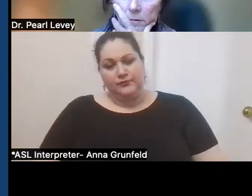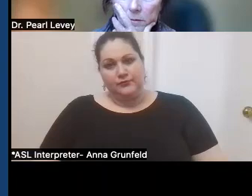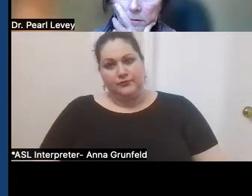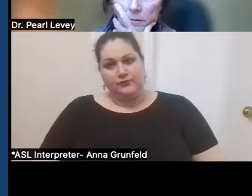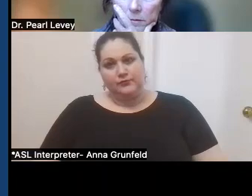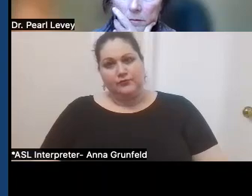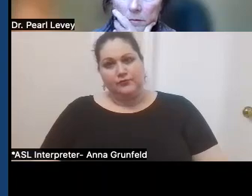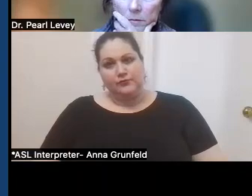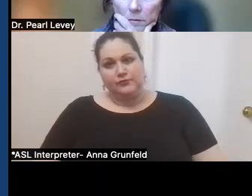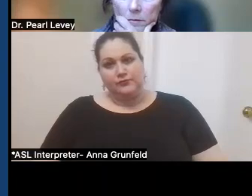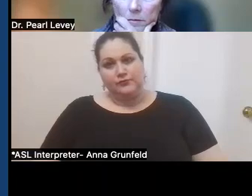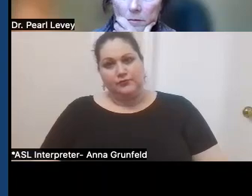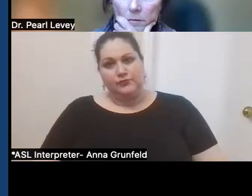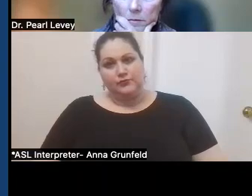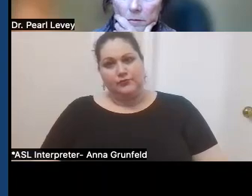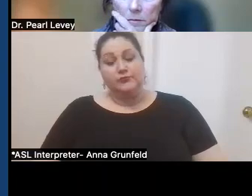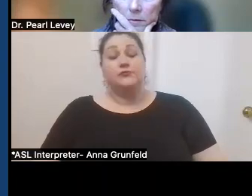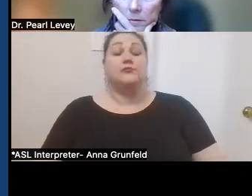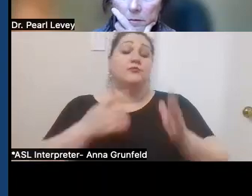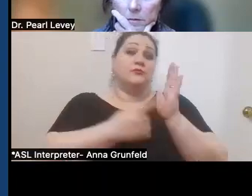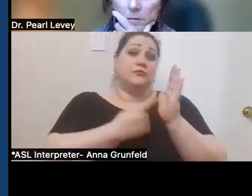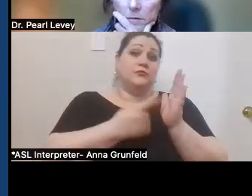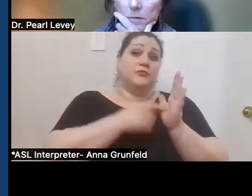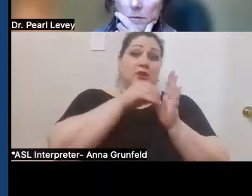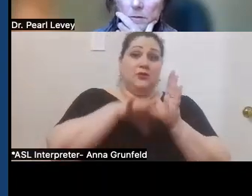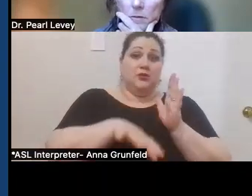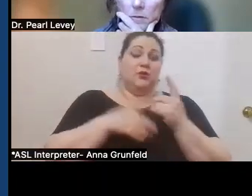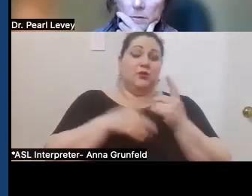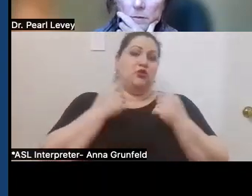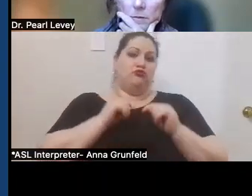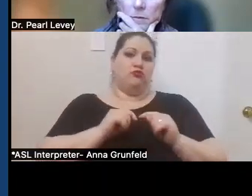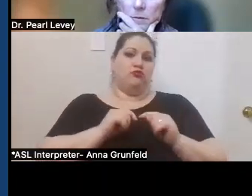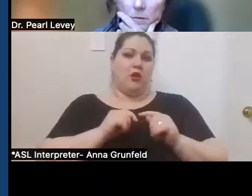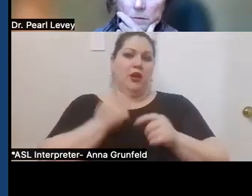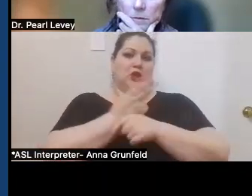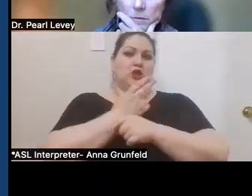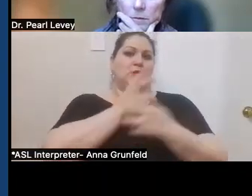tended to use accomodations quite excessively but then actually use them.